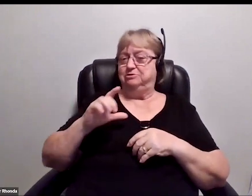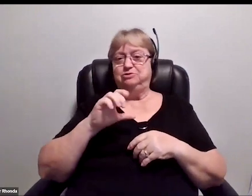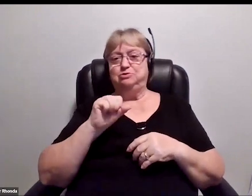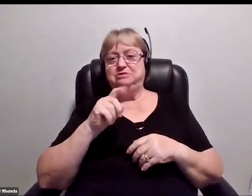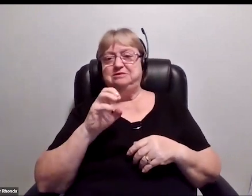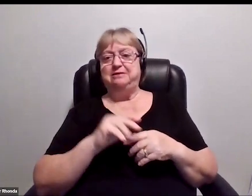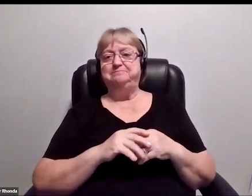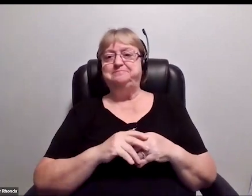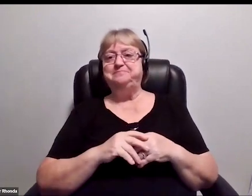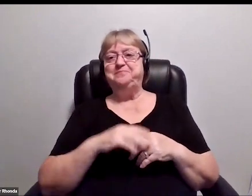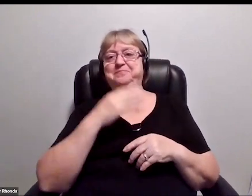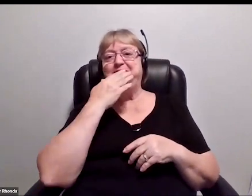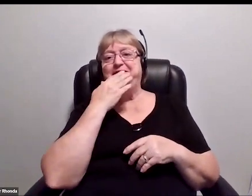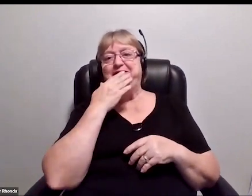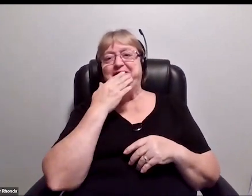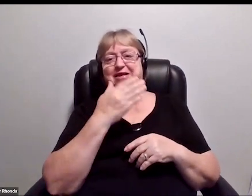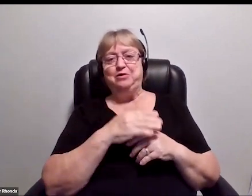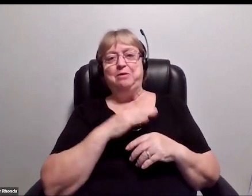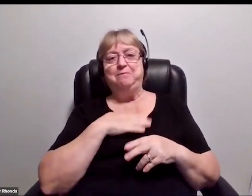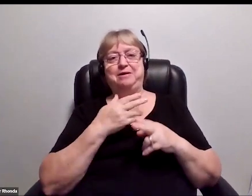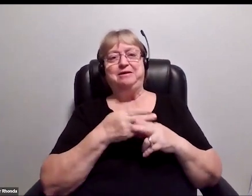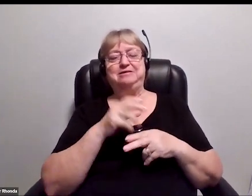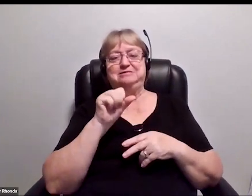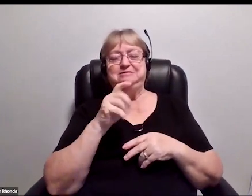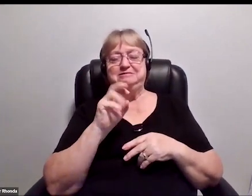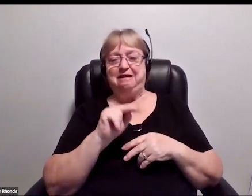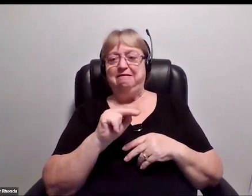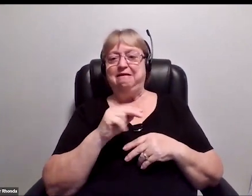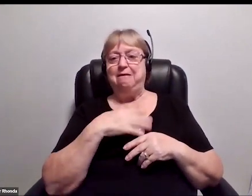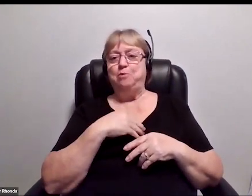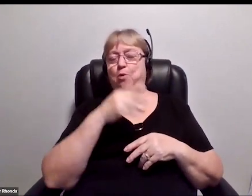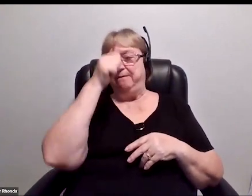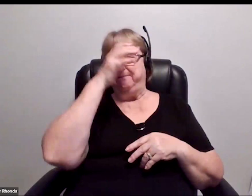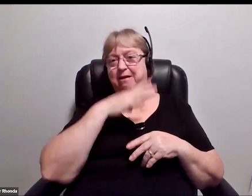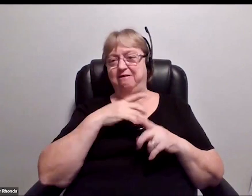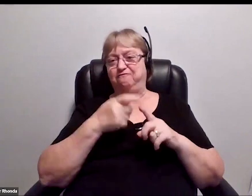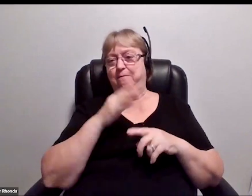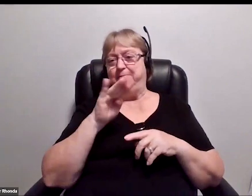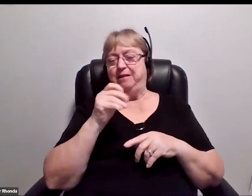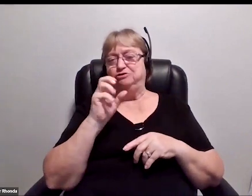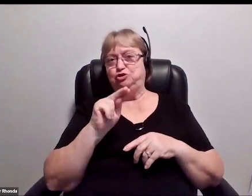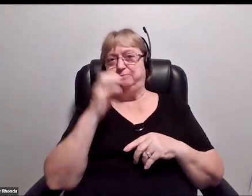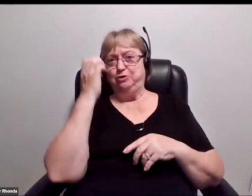Thank you, Lenka. My name is Stijn Calders. I'm a White man from Belgium, Europe, with a physical disability.